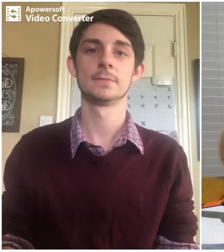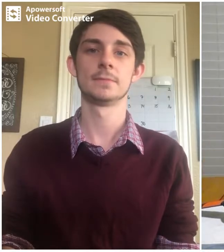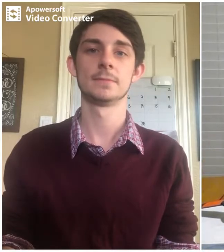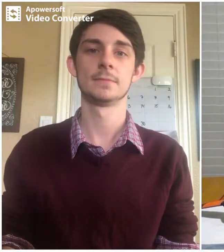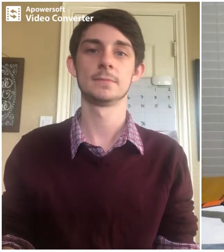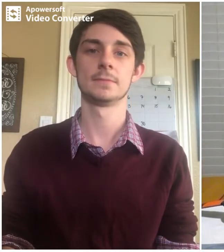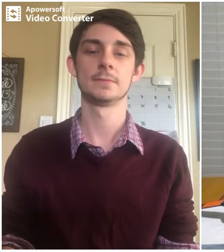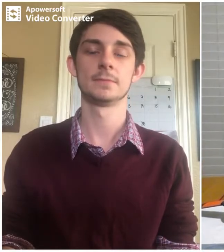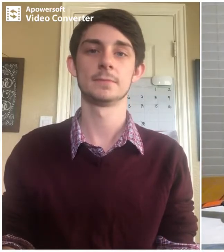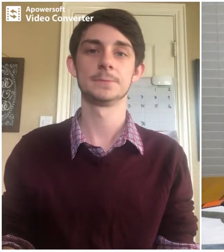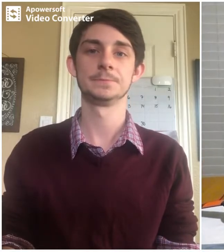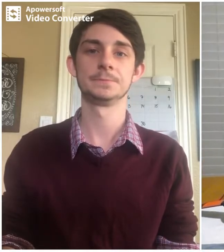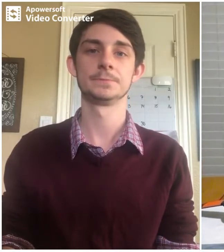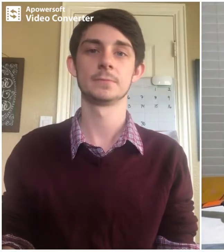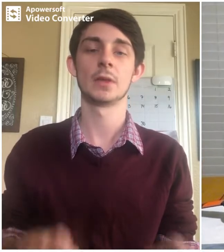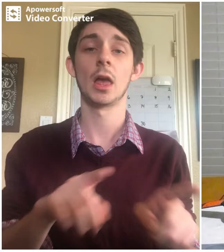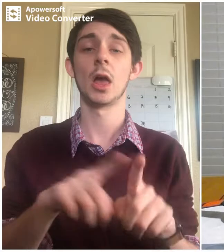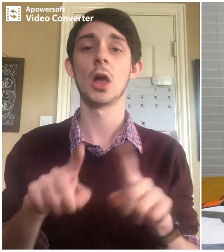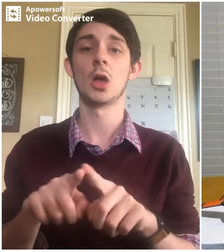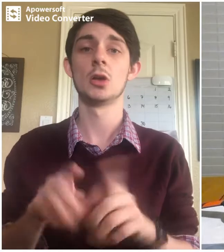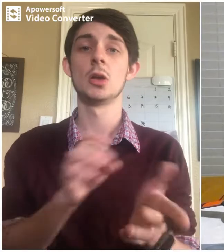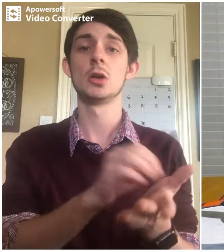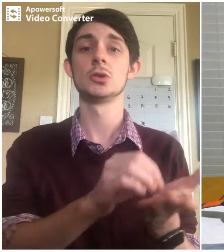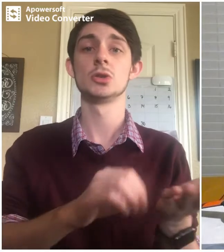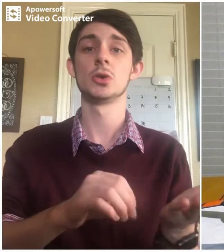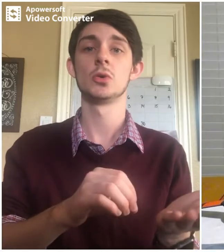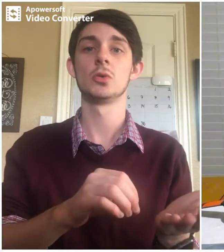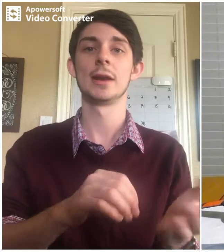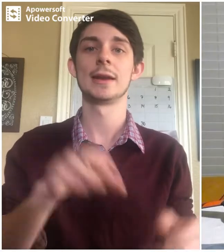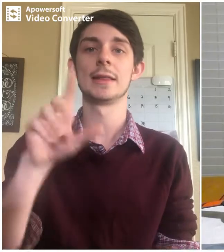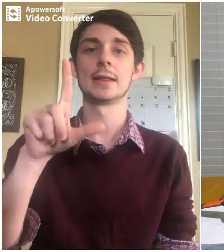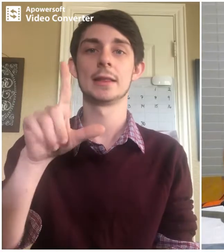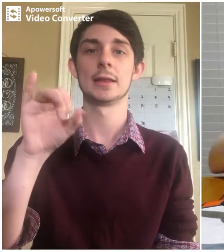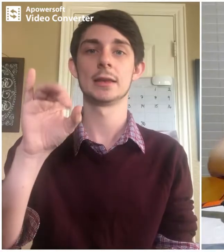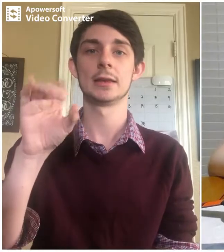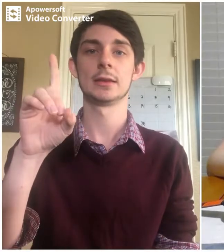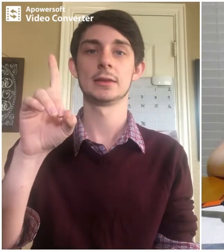I'm just going to put an "OW" on the lid. So that's what you're gonna do